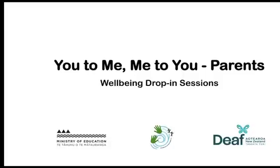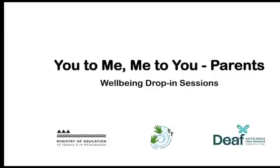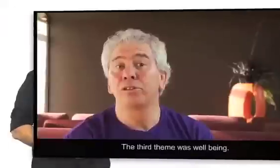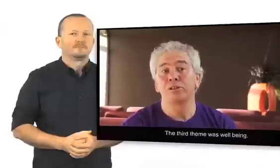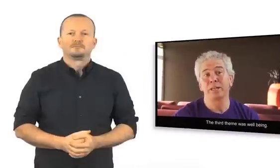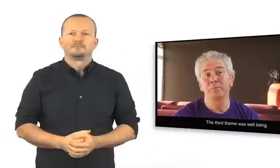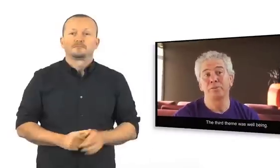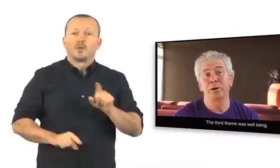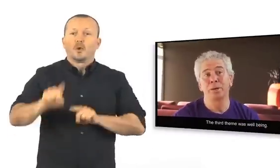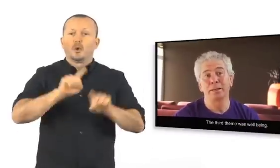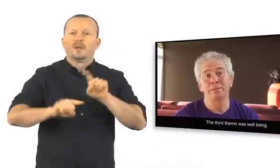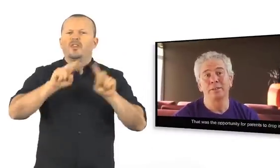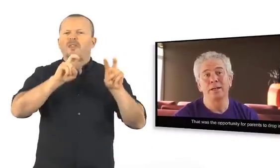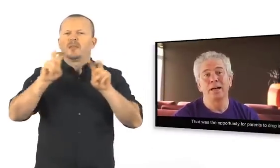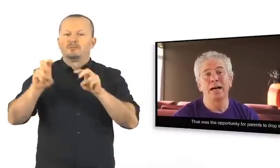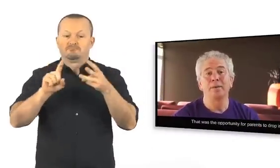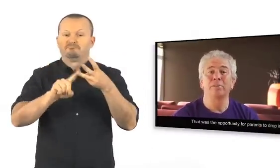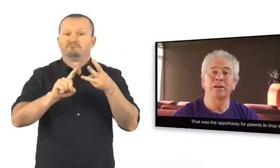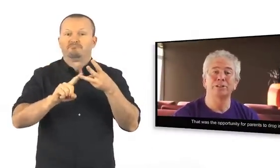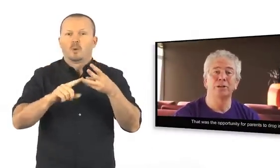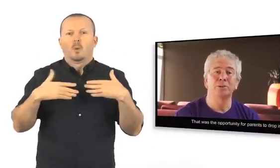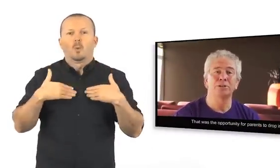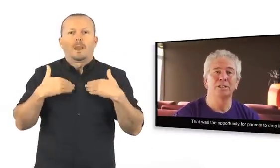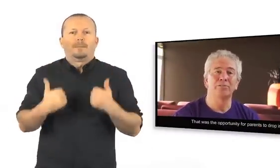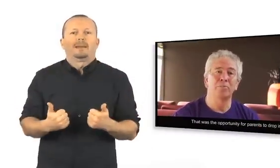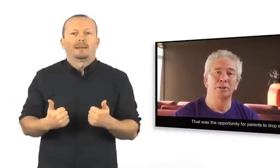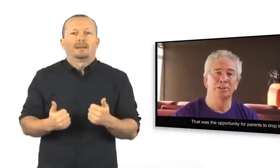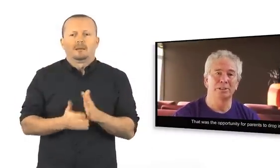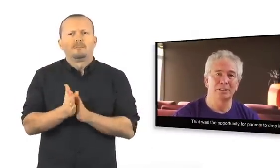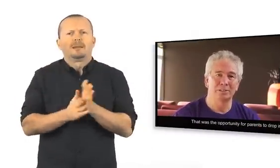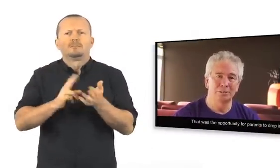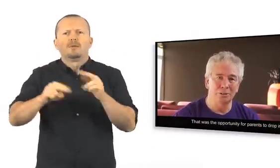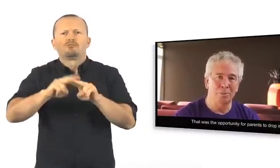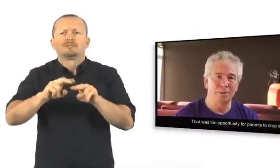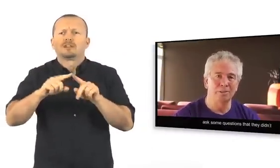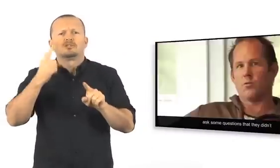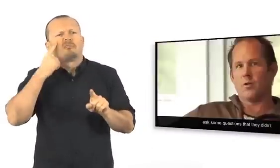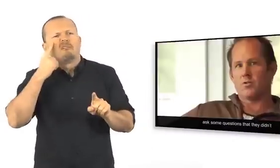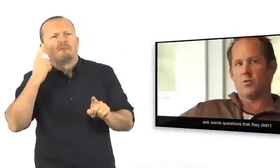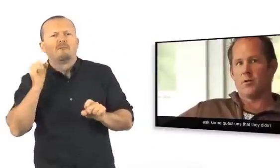Brian: The third theme was wellbeing. That was the opportunity for parents to drop in,